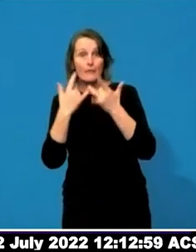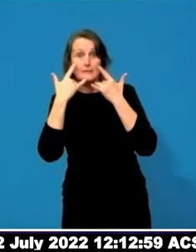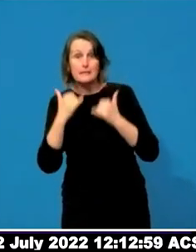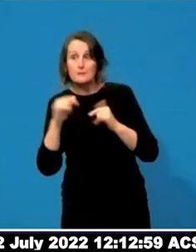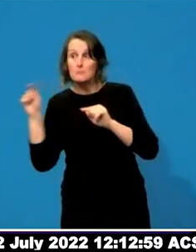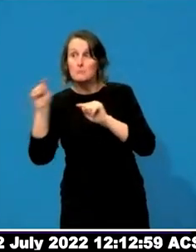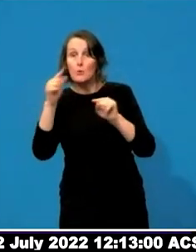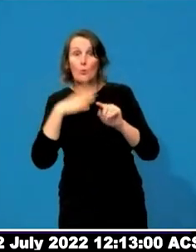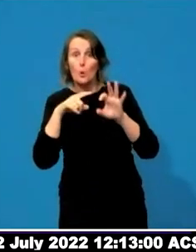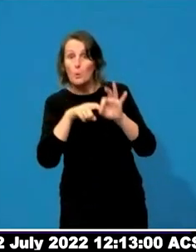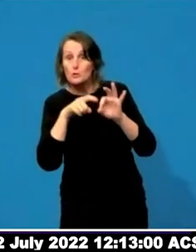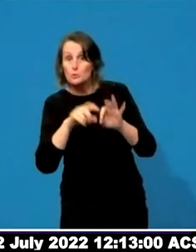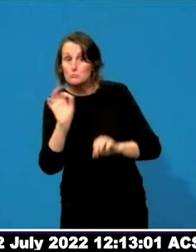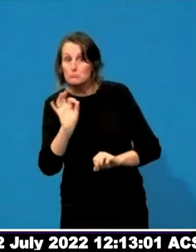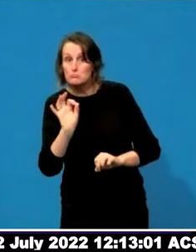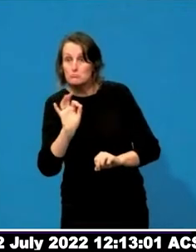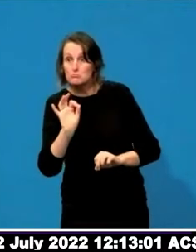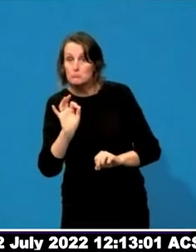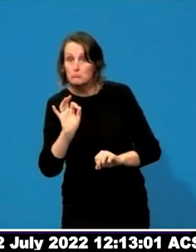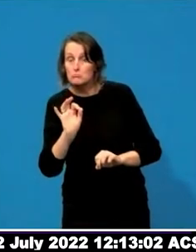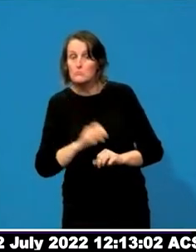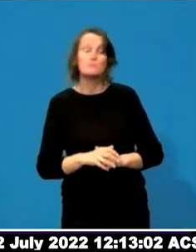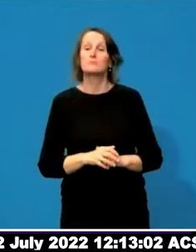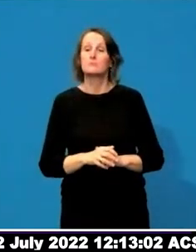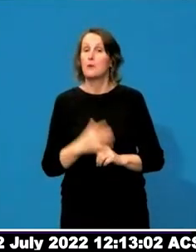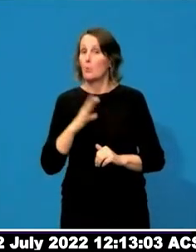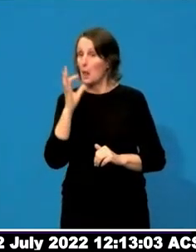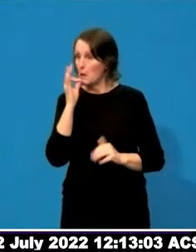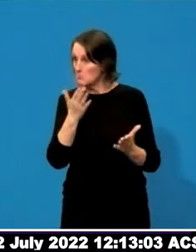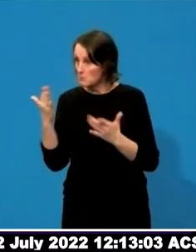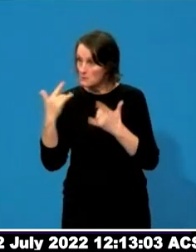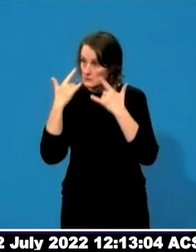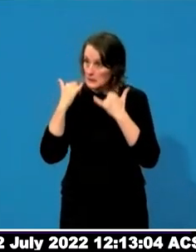I shall pause briefly to see whether there is. There isn't.